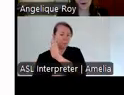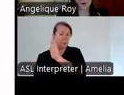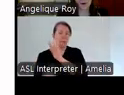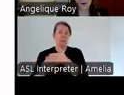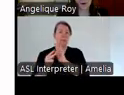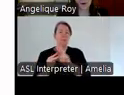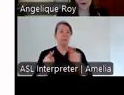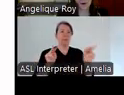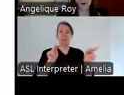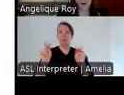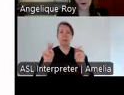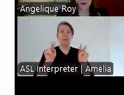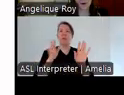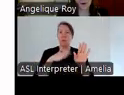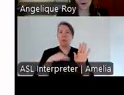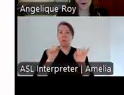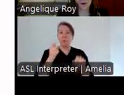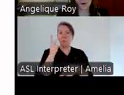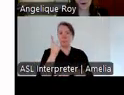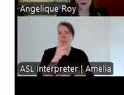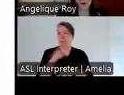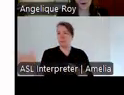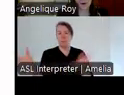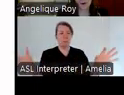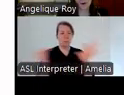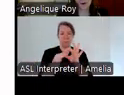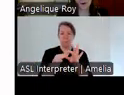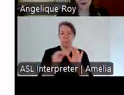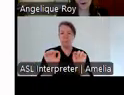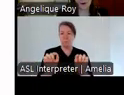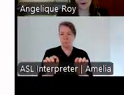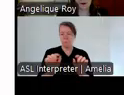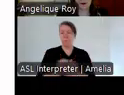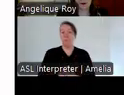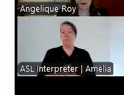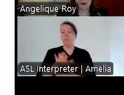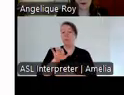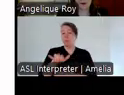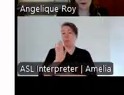for people to discover. this requires some custom coding, as it's not something that is